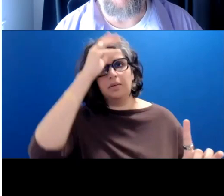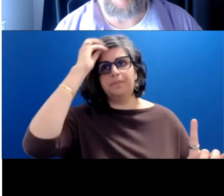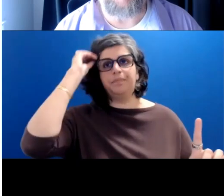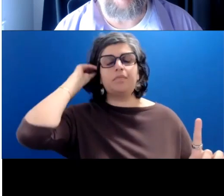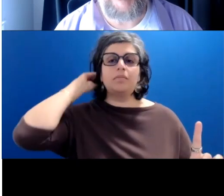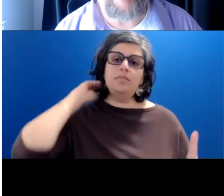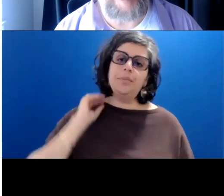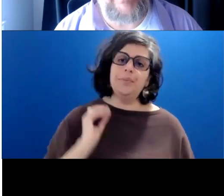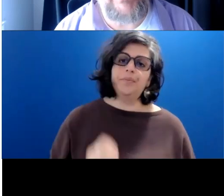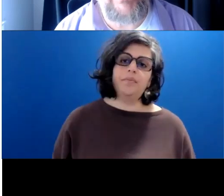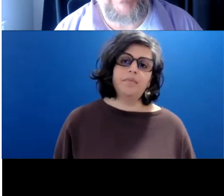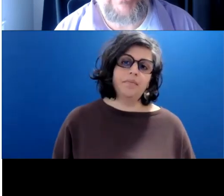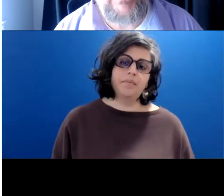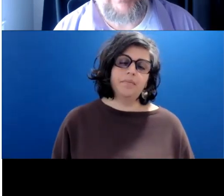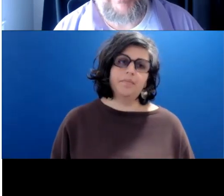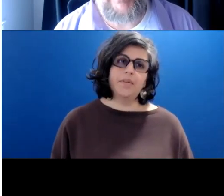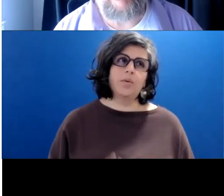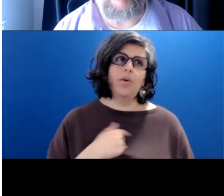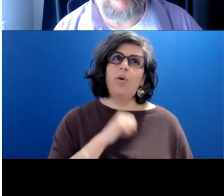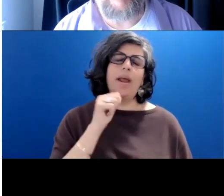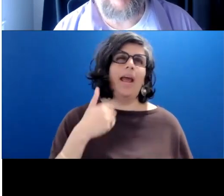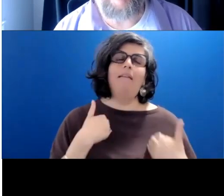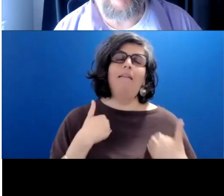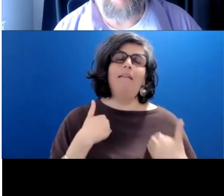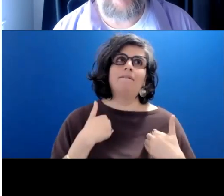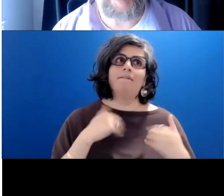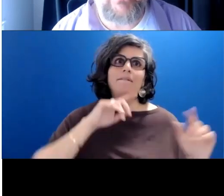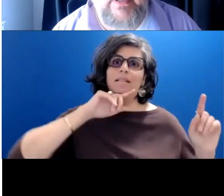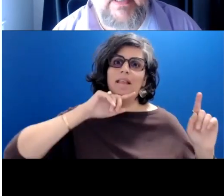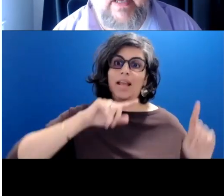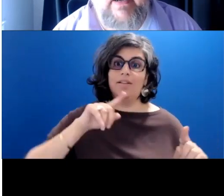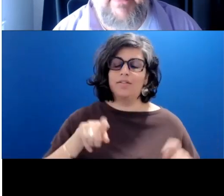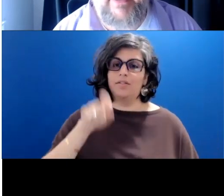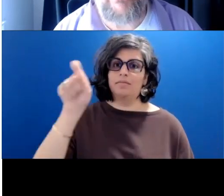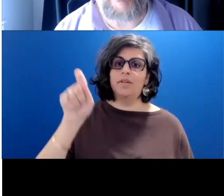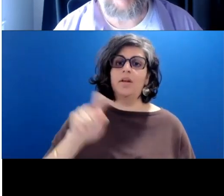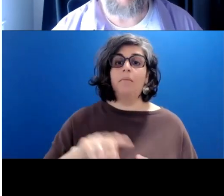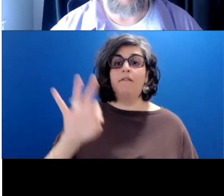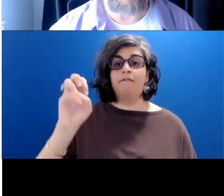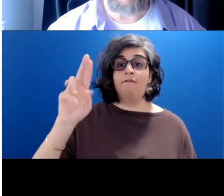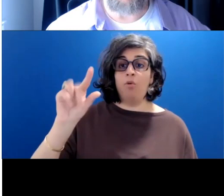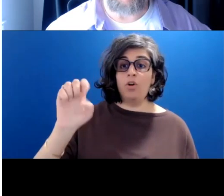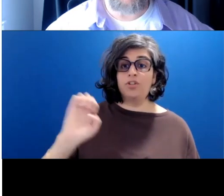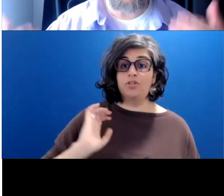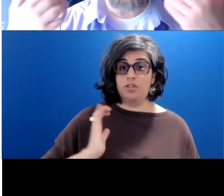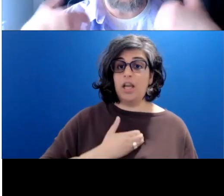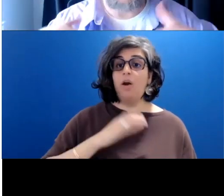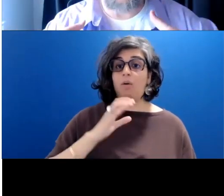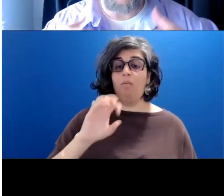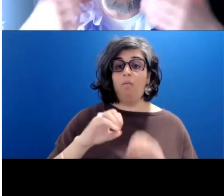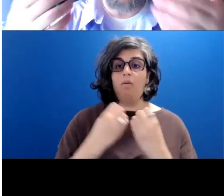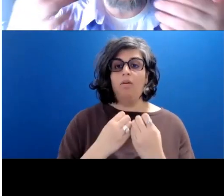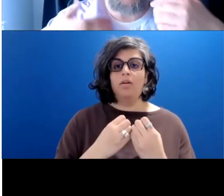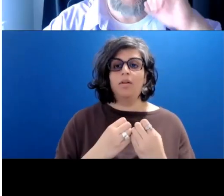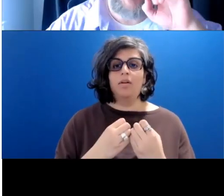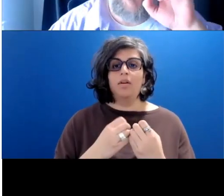I don't think a lot of us have the answers. And one of the things that FORGE is really excited about, and I'm not trying to be self-centered in sharing